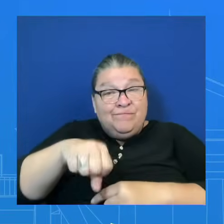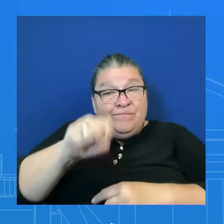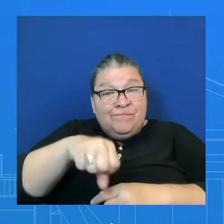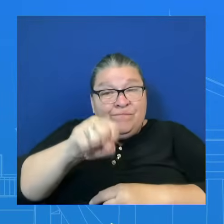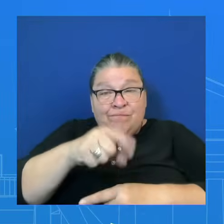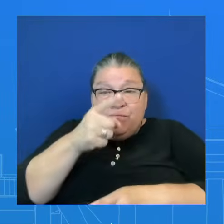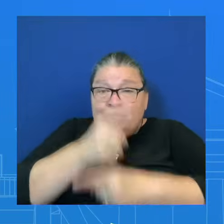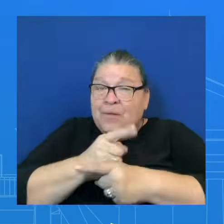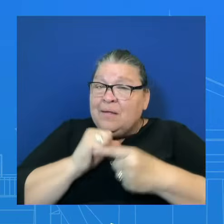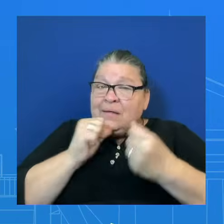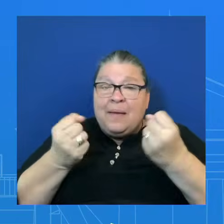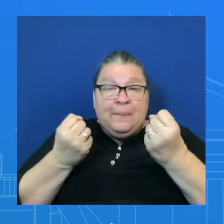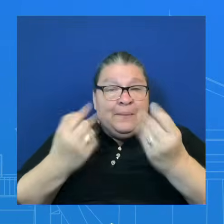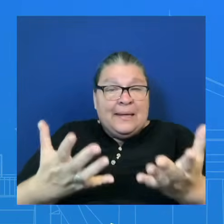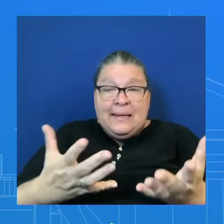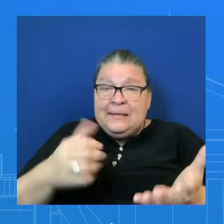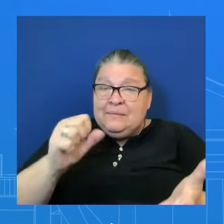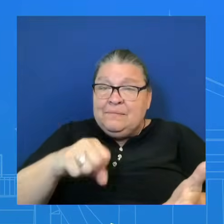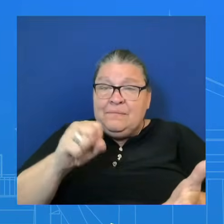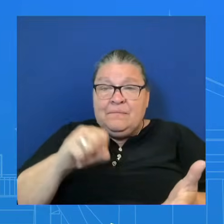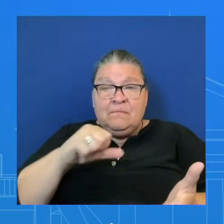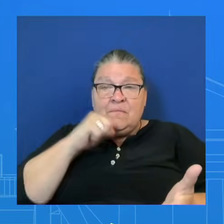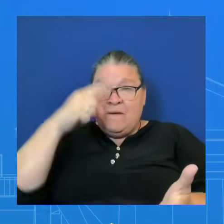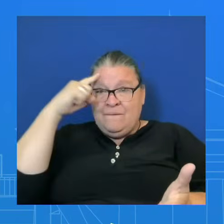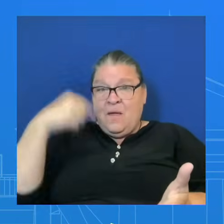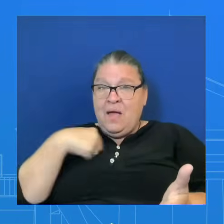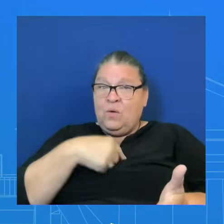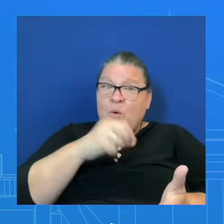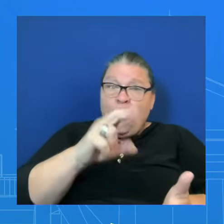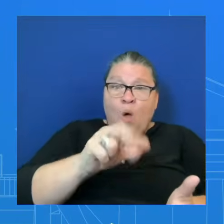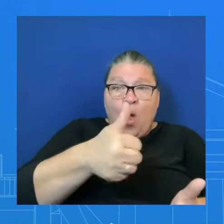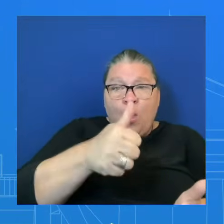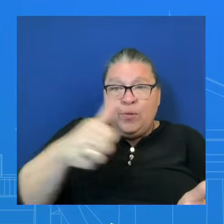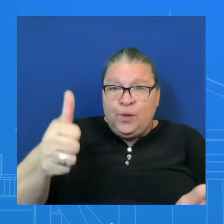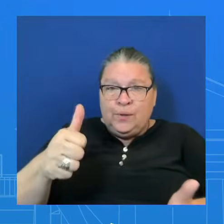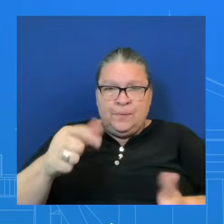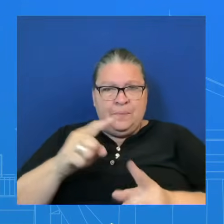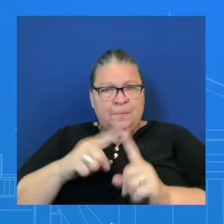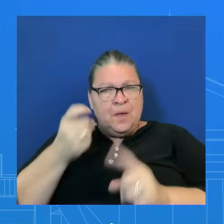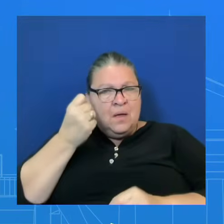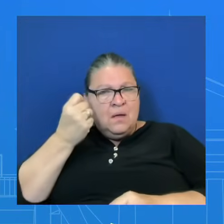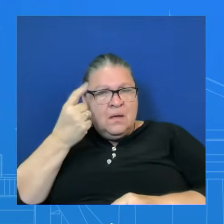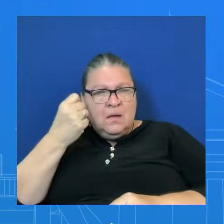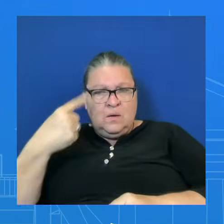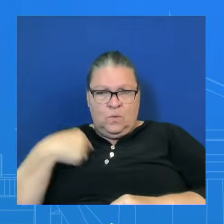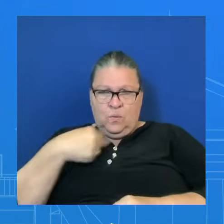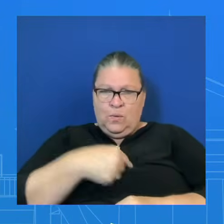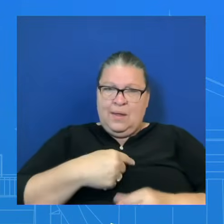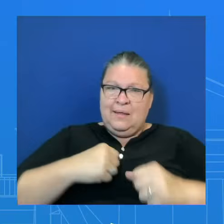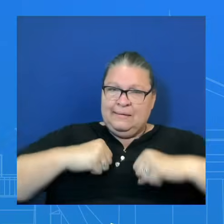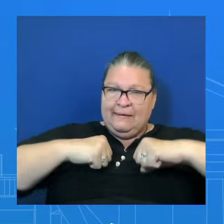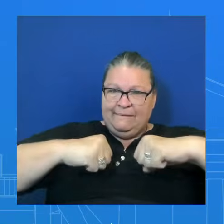But, again, I don't want to get ahead of where we are. We know air defense is a priority. And we know how well the Patriots have been performing inside Ukraine,